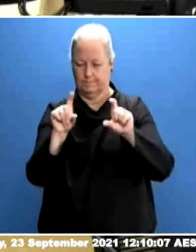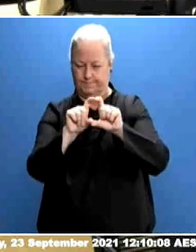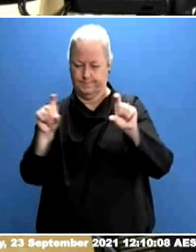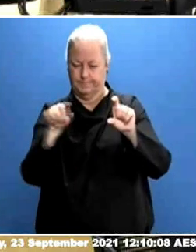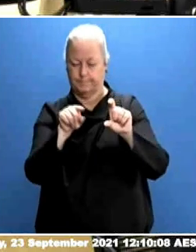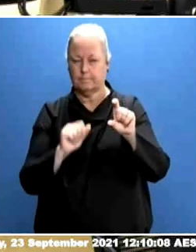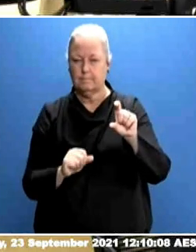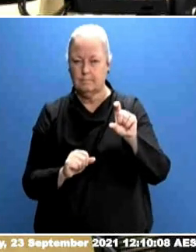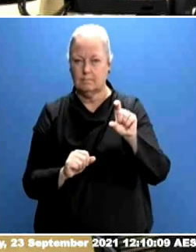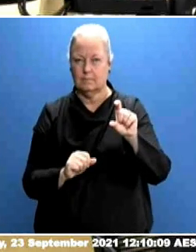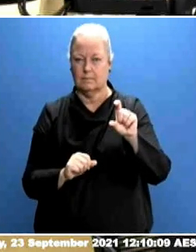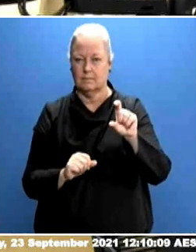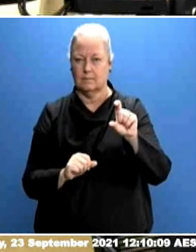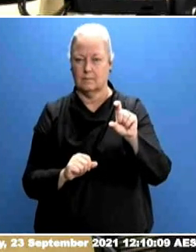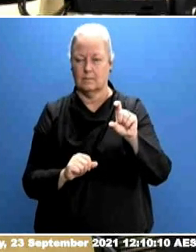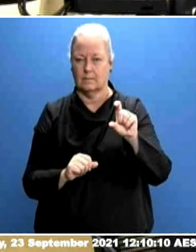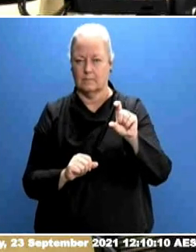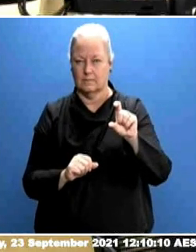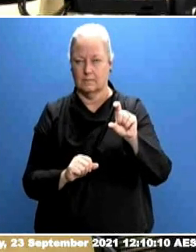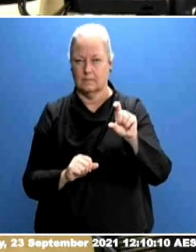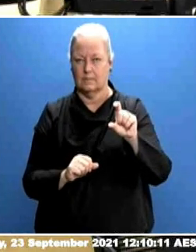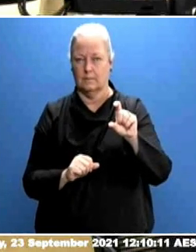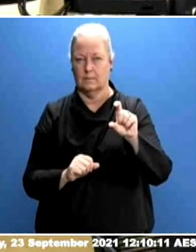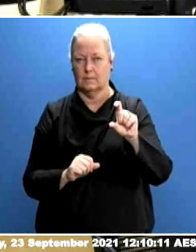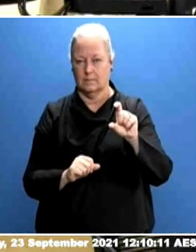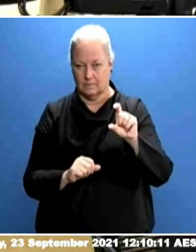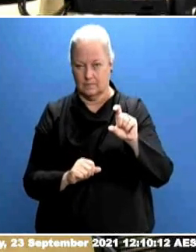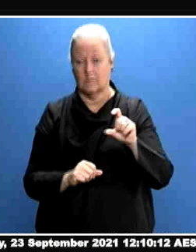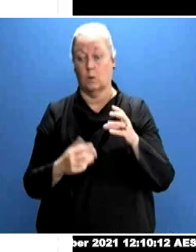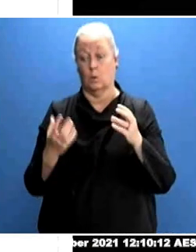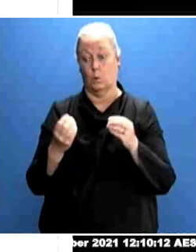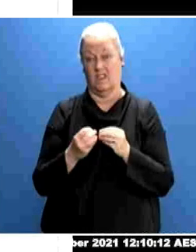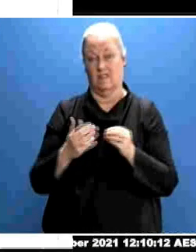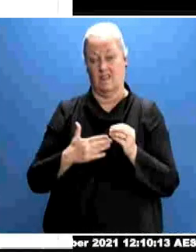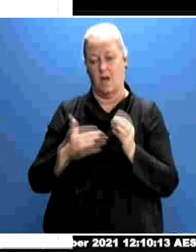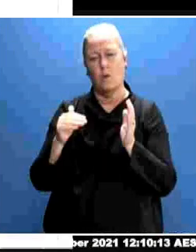to the position with respect to current Safe Care House Model